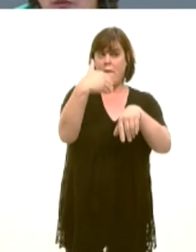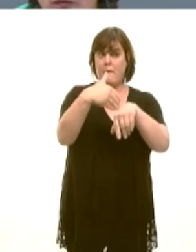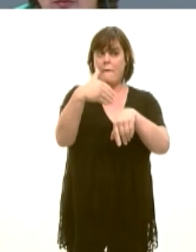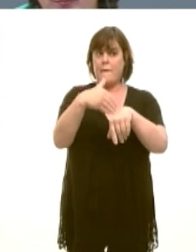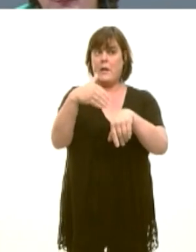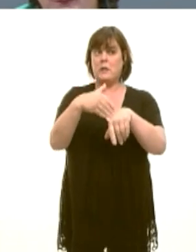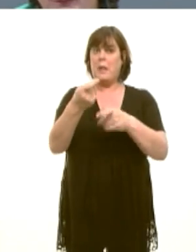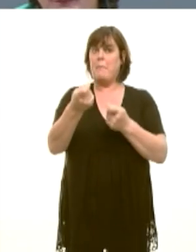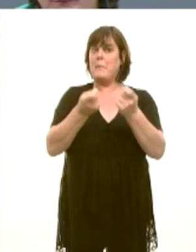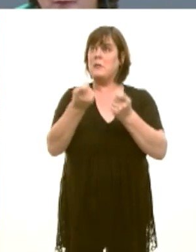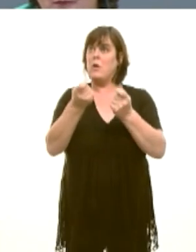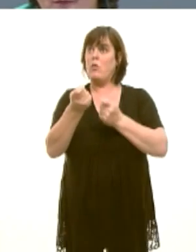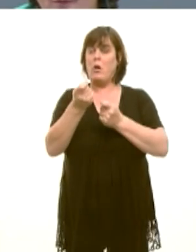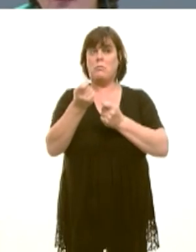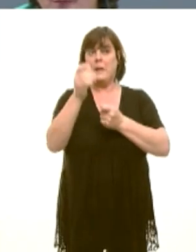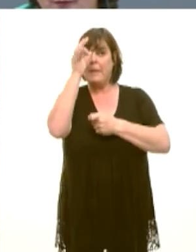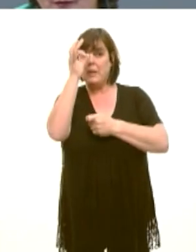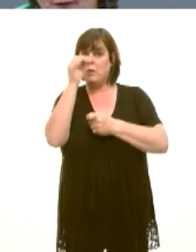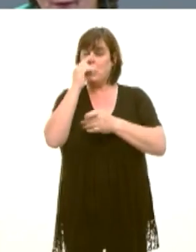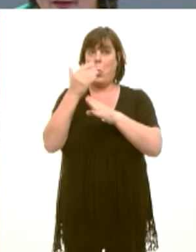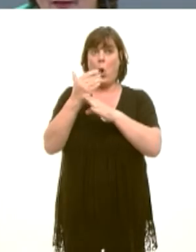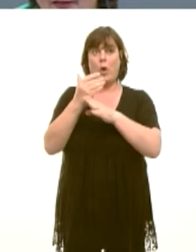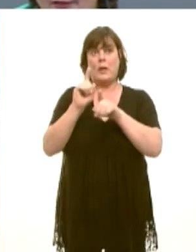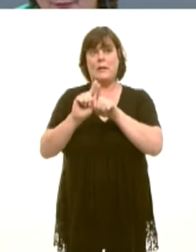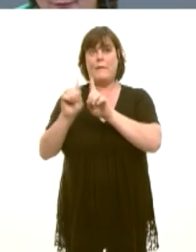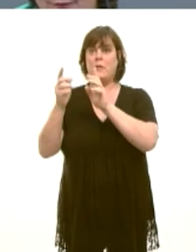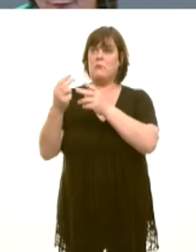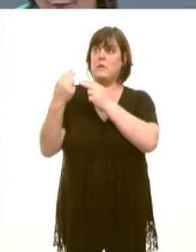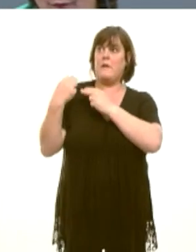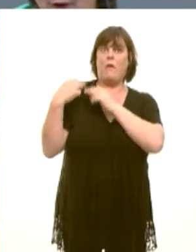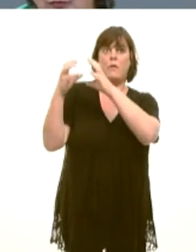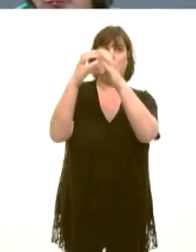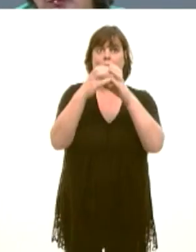being able to work in a devolved context, in particular the British-Irish Council, given